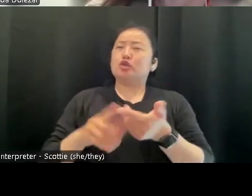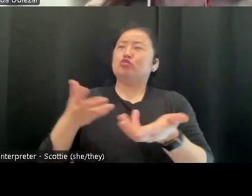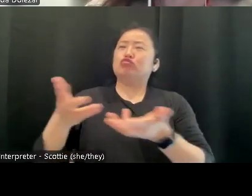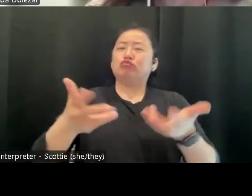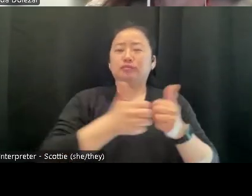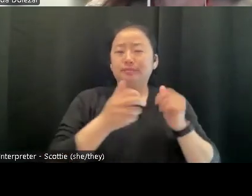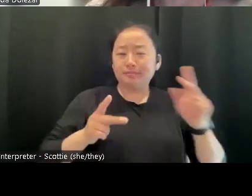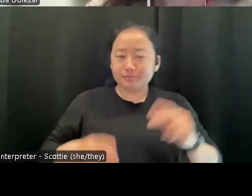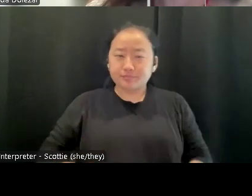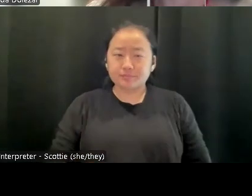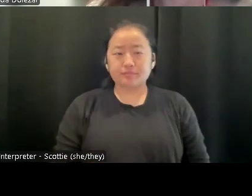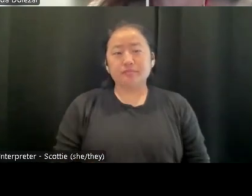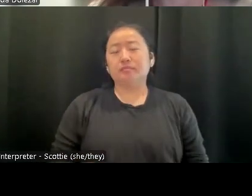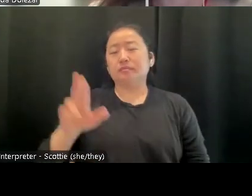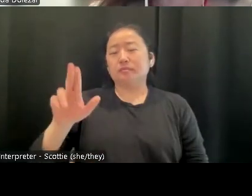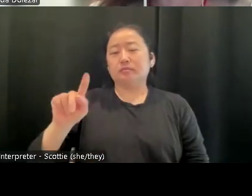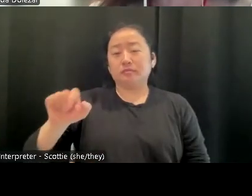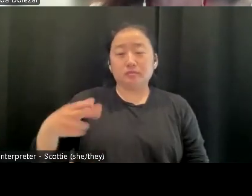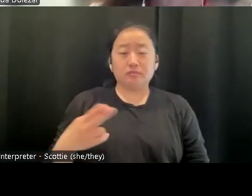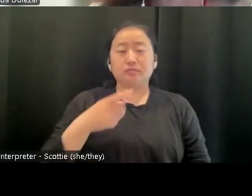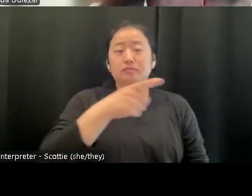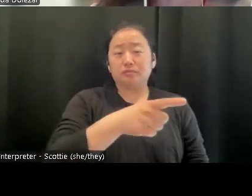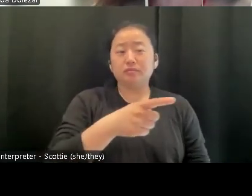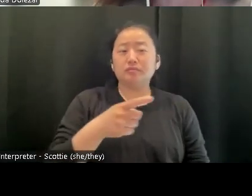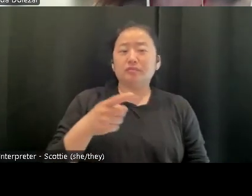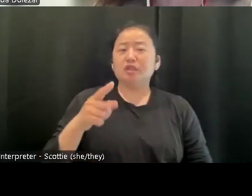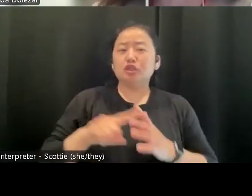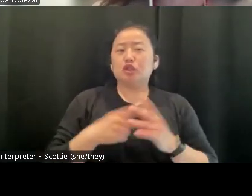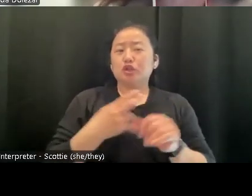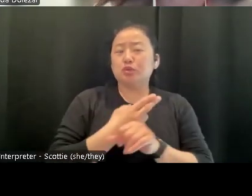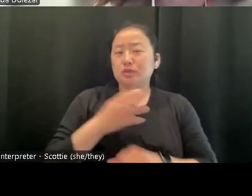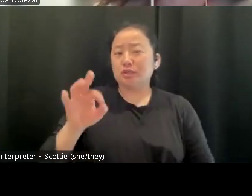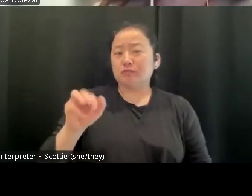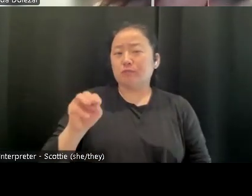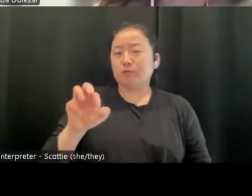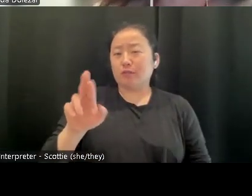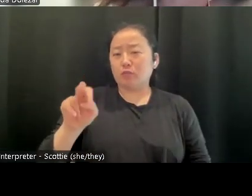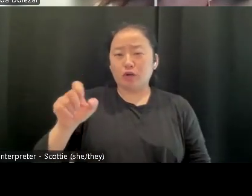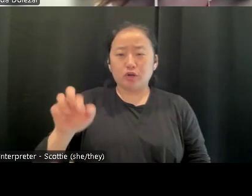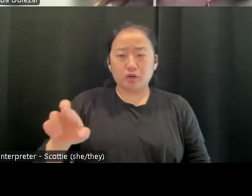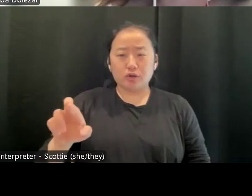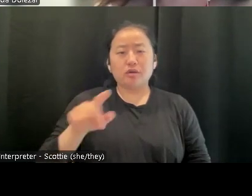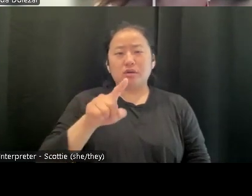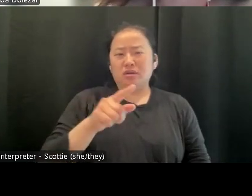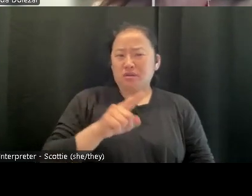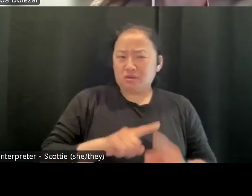They've adopted in Utah the frame runner about nine months ago and they've already had many success stories that highlight the impact of frame running.